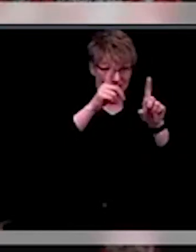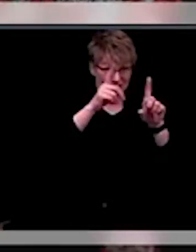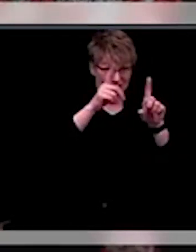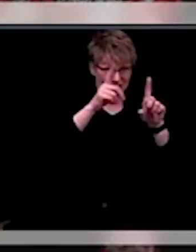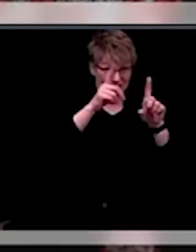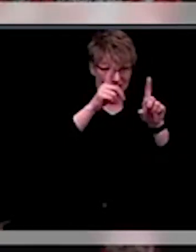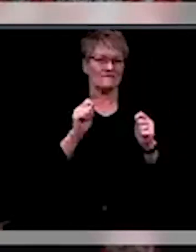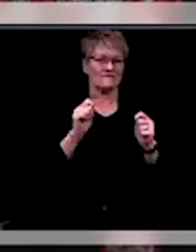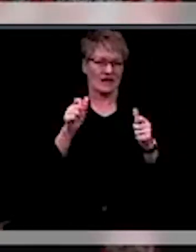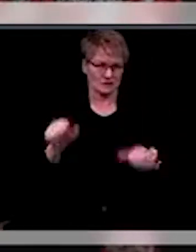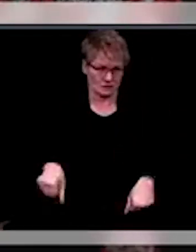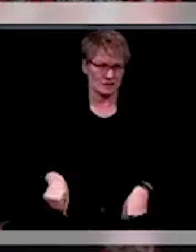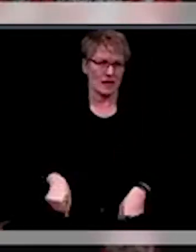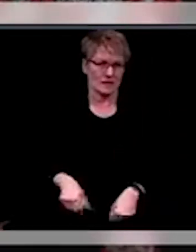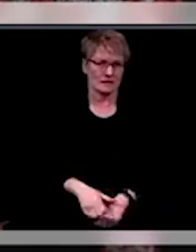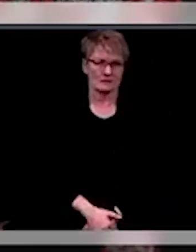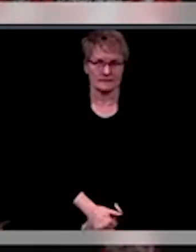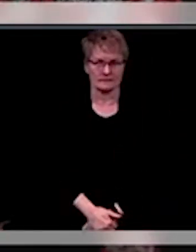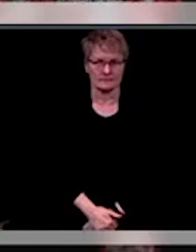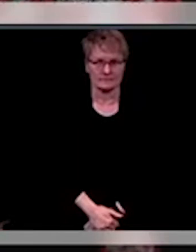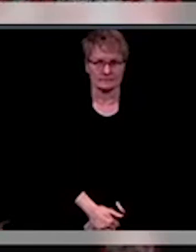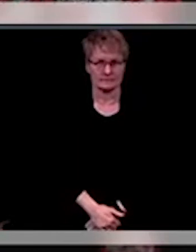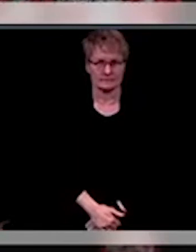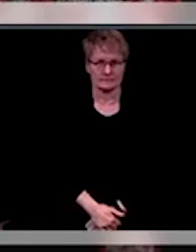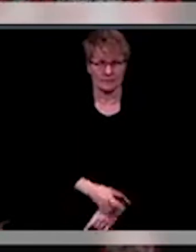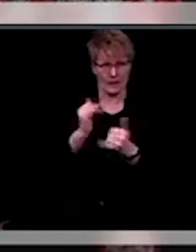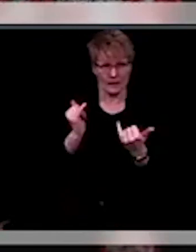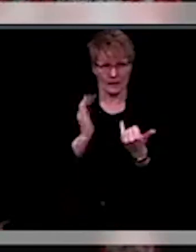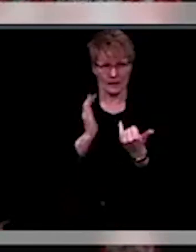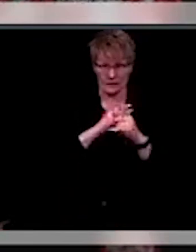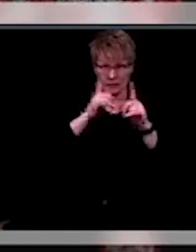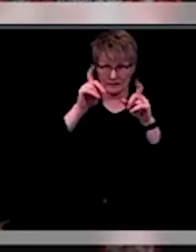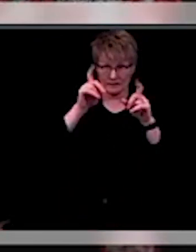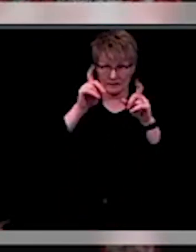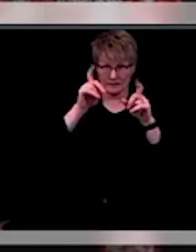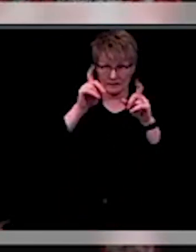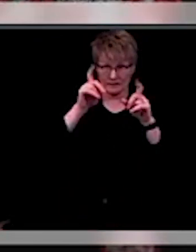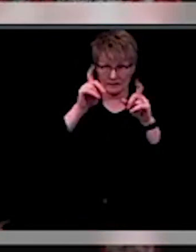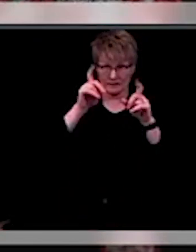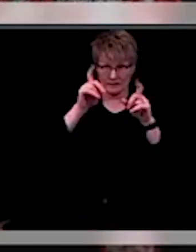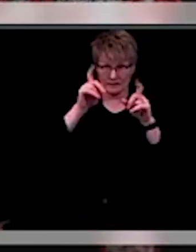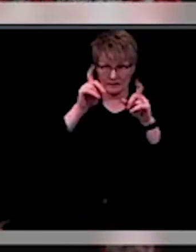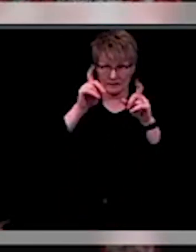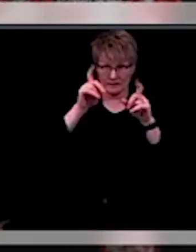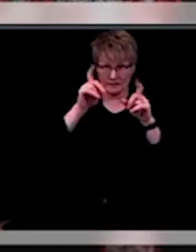our testing positivity right now is actually in a lower tier than purple, which is a good thing.